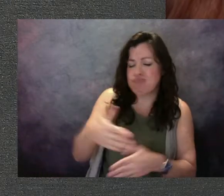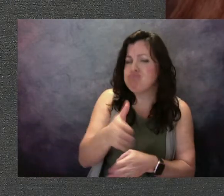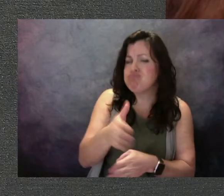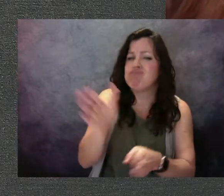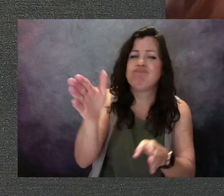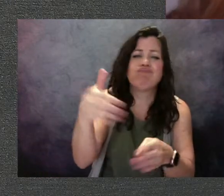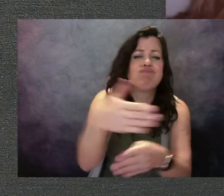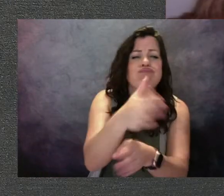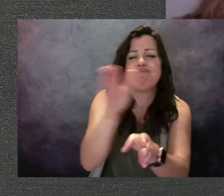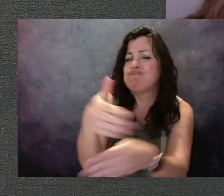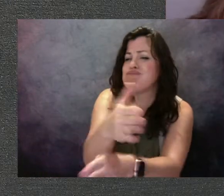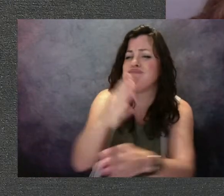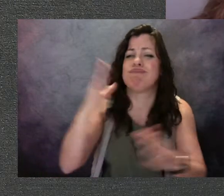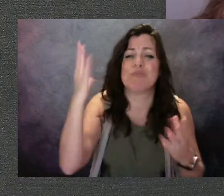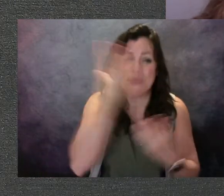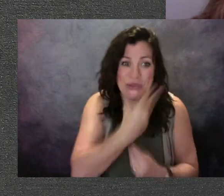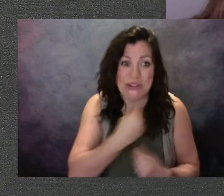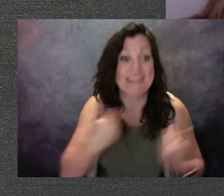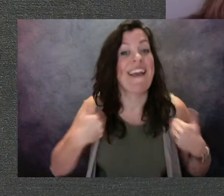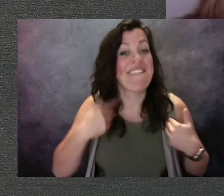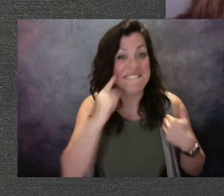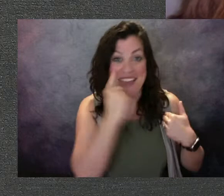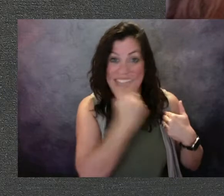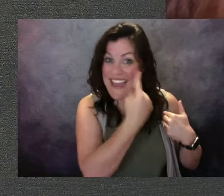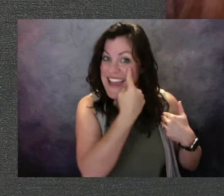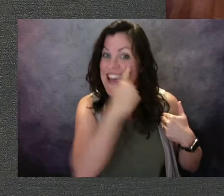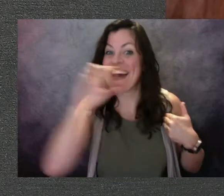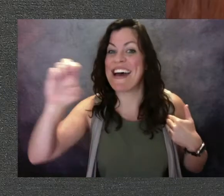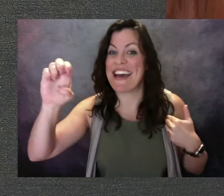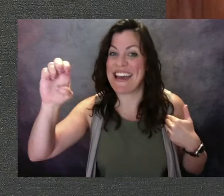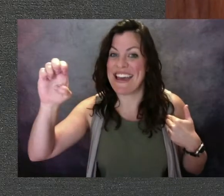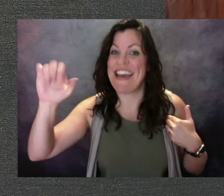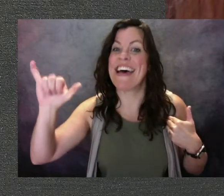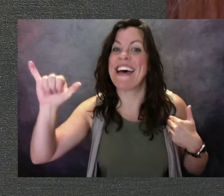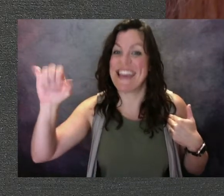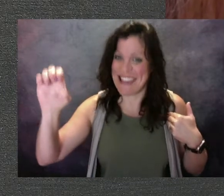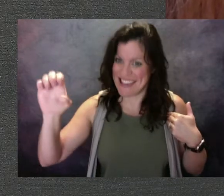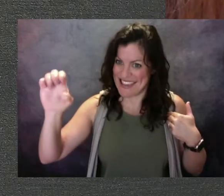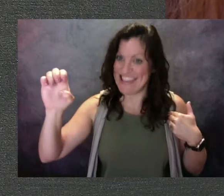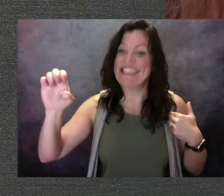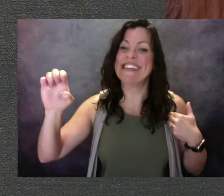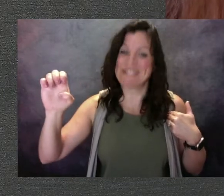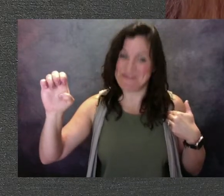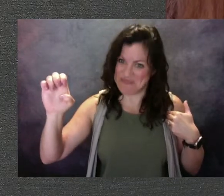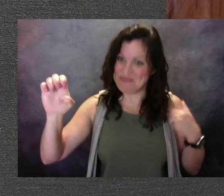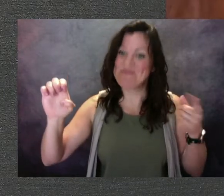So that is the fish's eye. So I'm going to put that right there that says I,